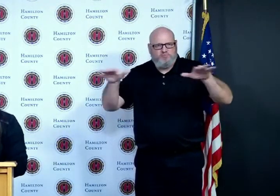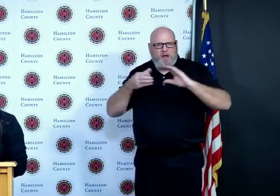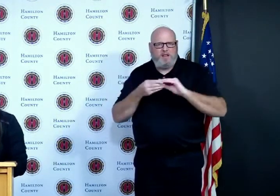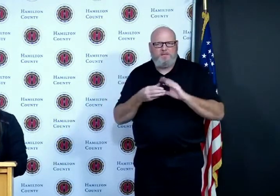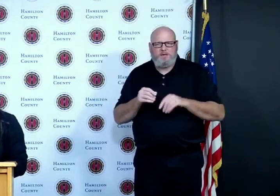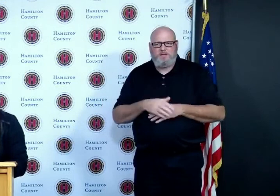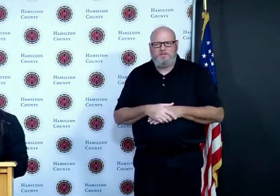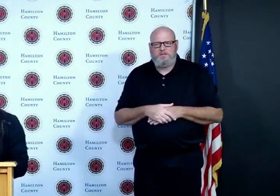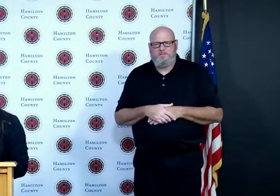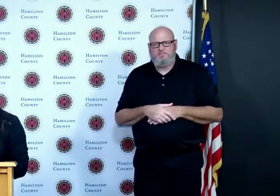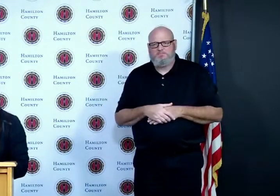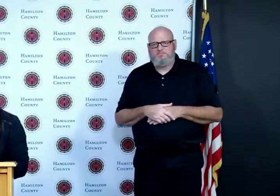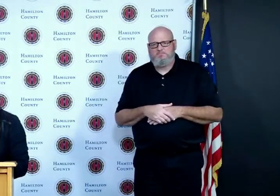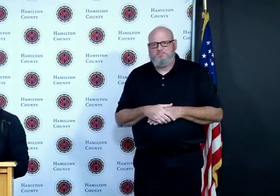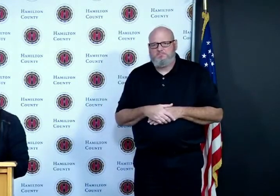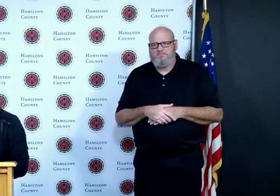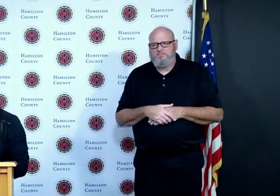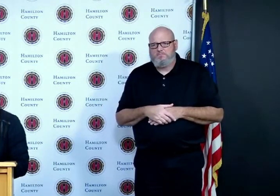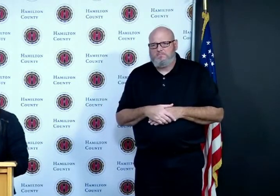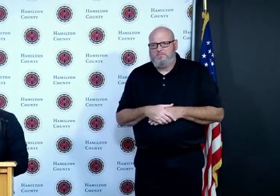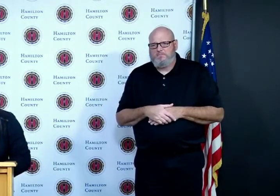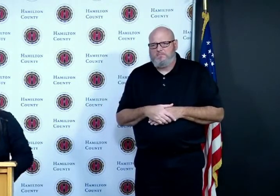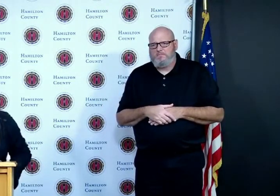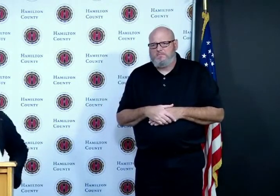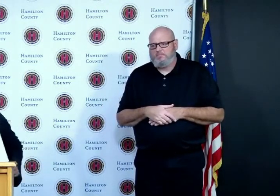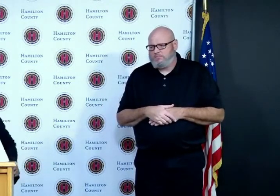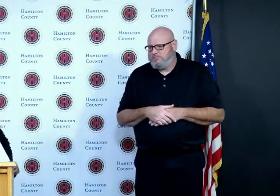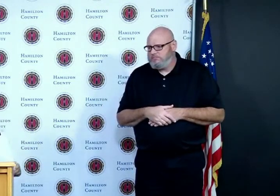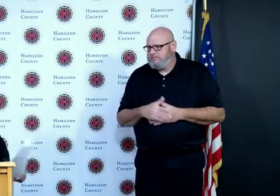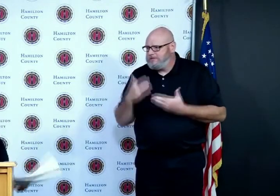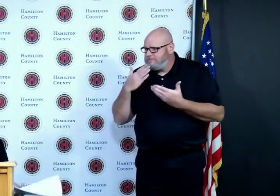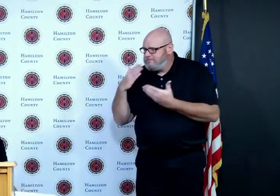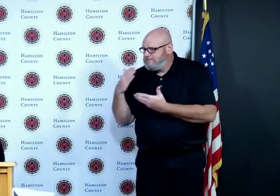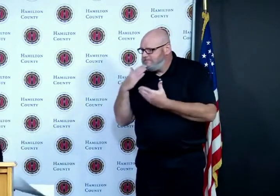turn it back over to Commissioner turn it back over to Commissioner Driehaus thank you